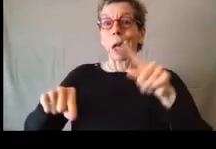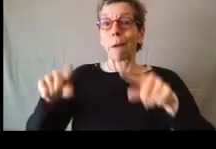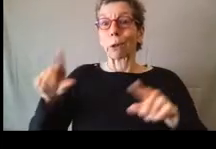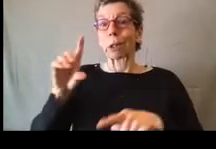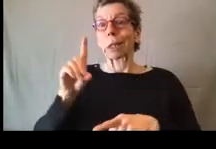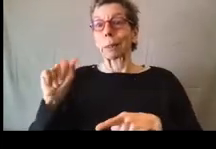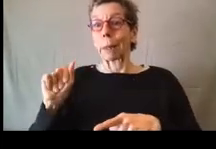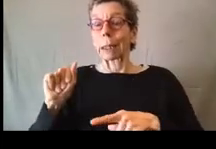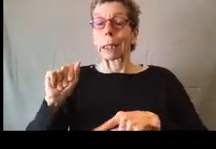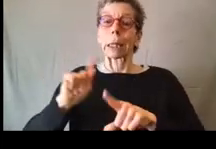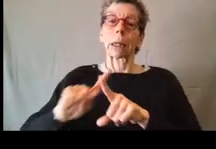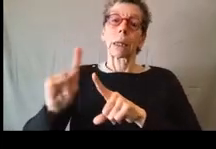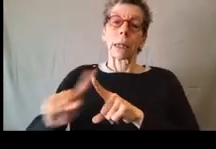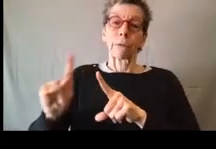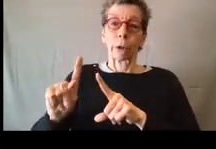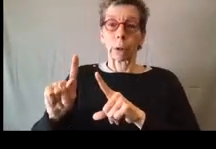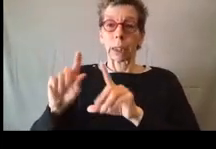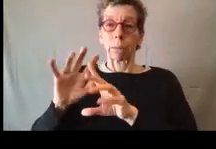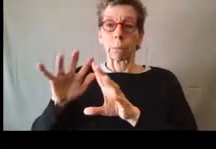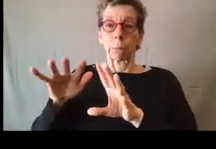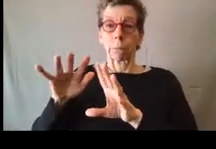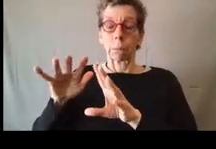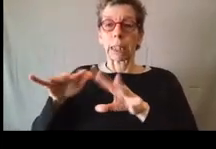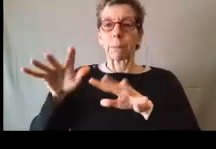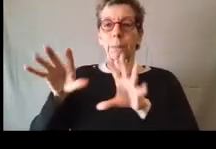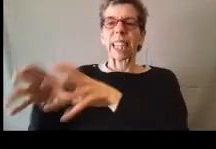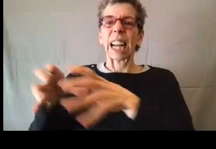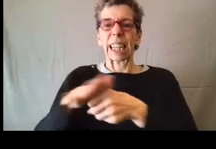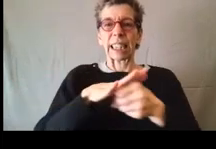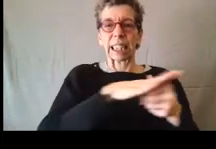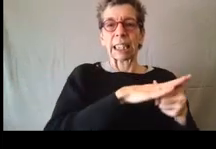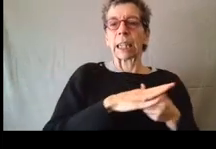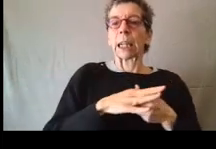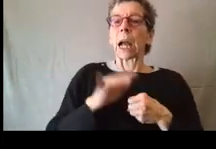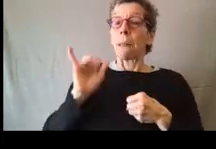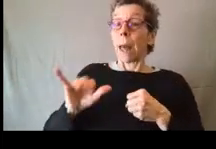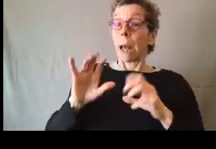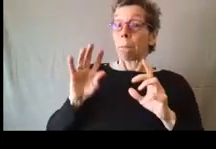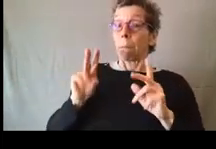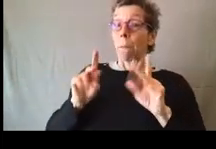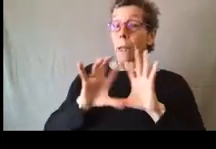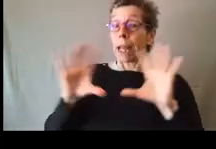multiple settings. They noted previous research indicates this target population faced significant